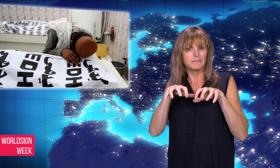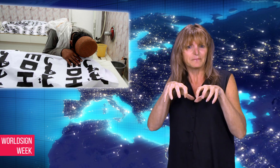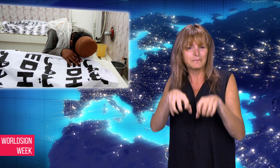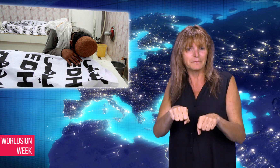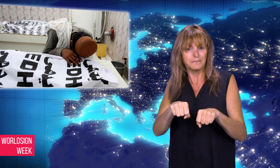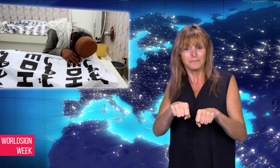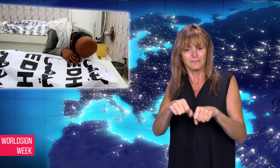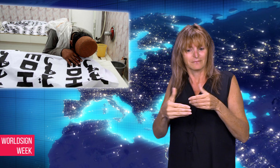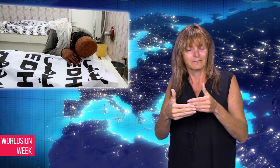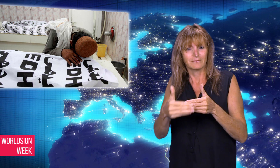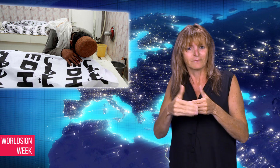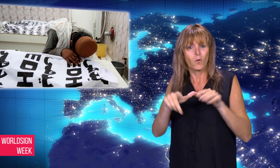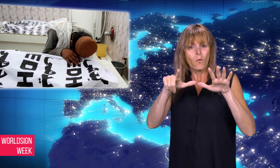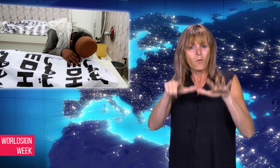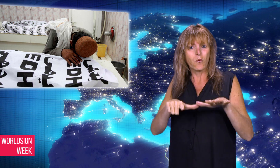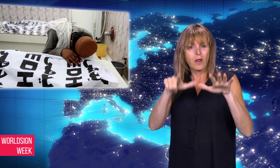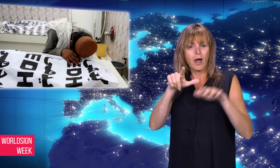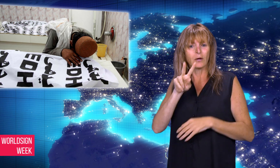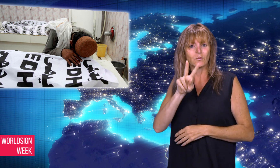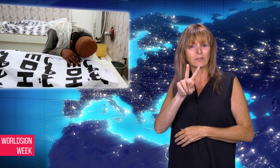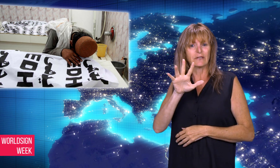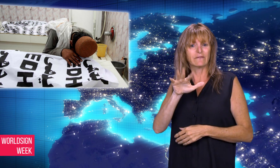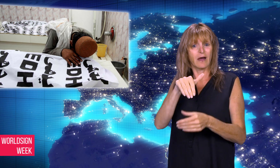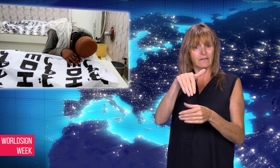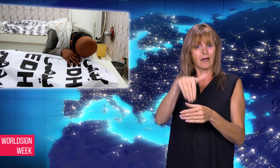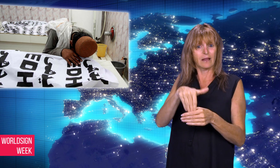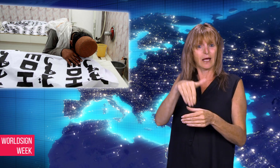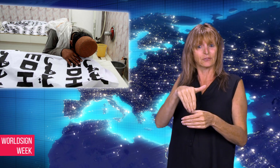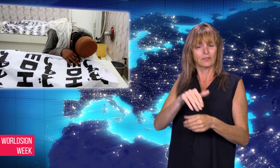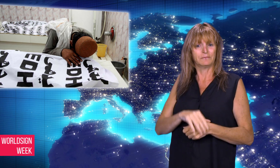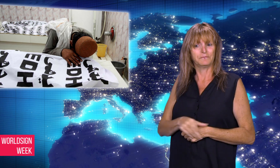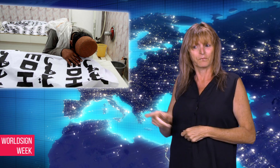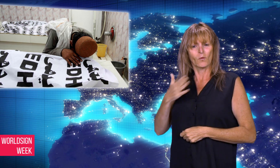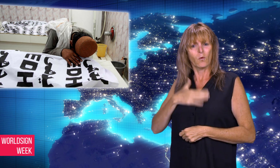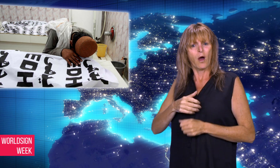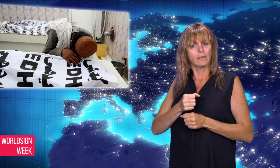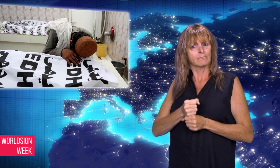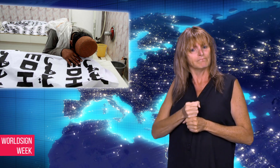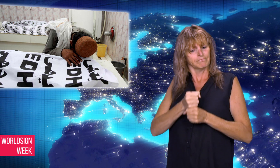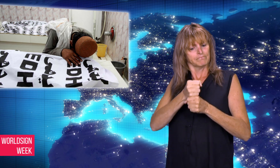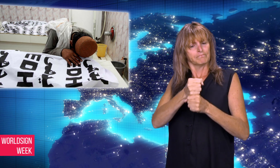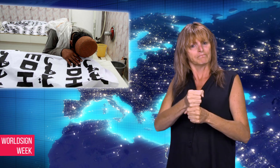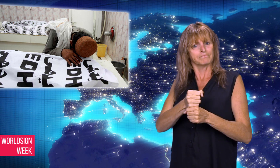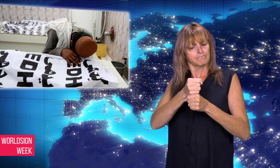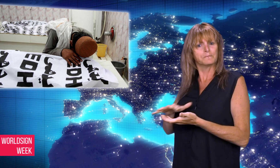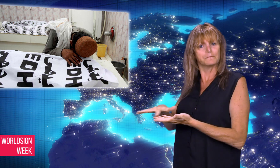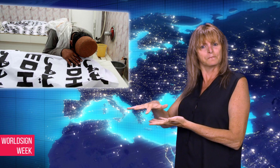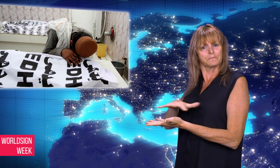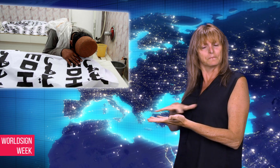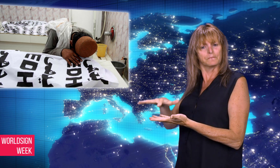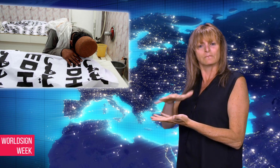parliamentary seat in the upcoming July 25th elections, wanting to